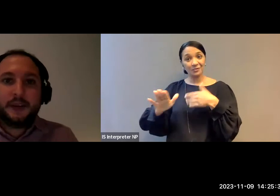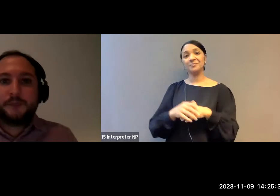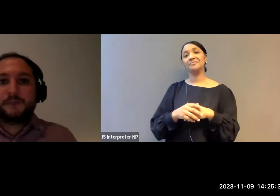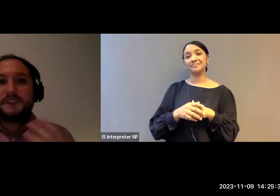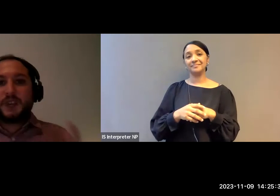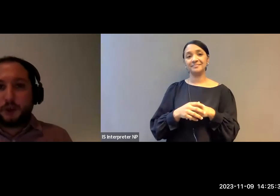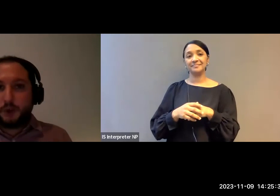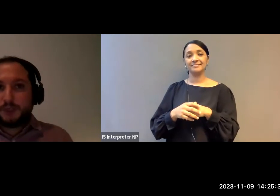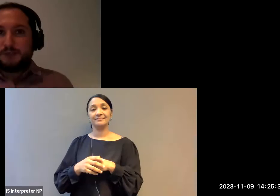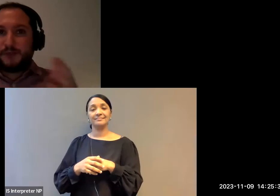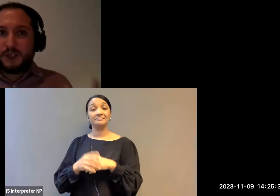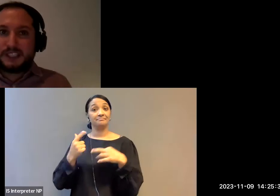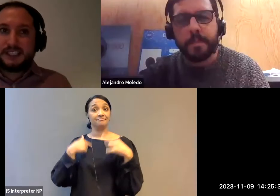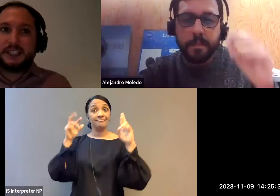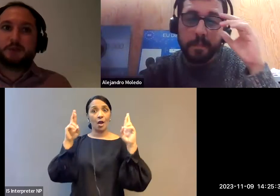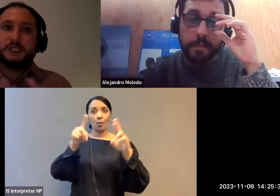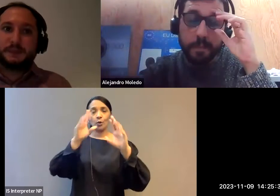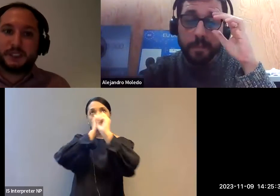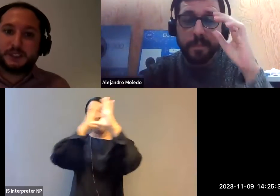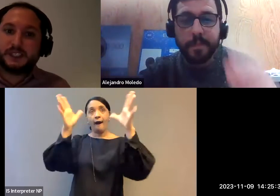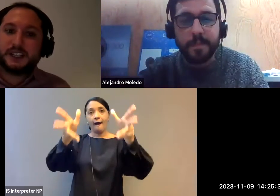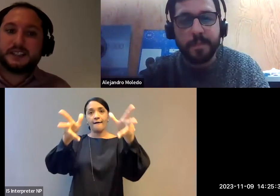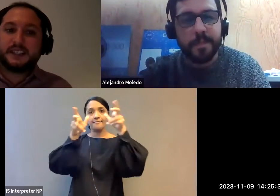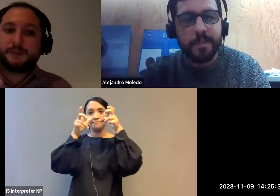I hope you have an idea of what's happening with the card